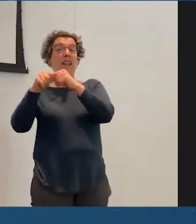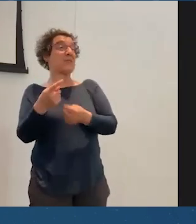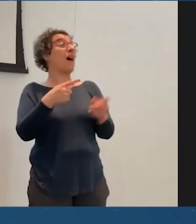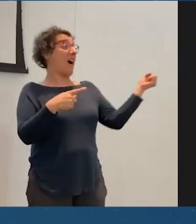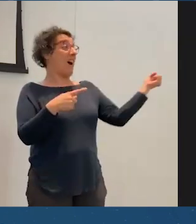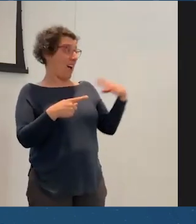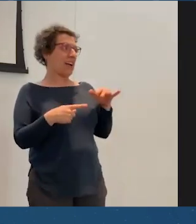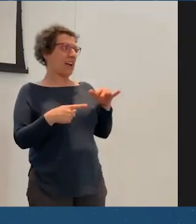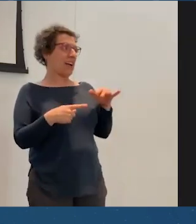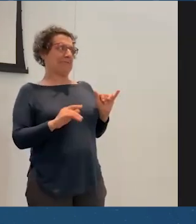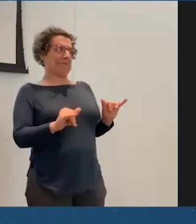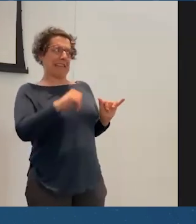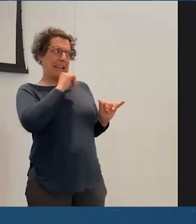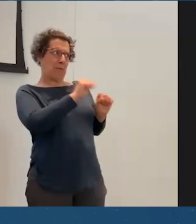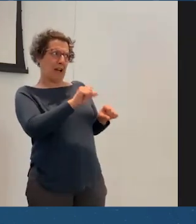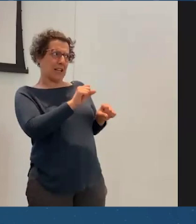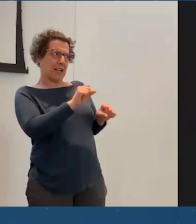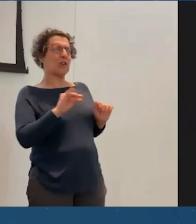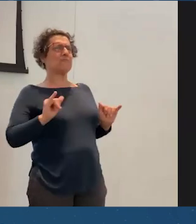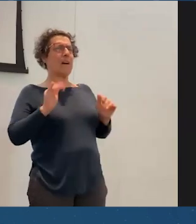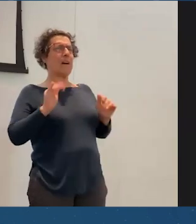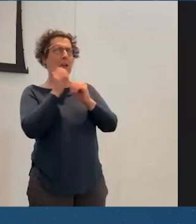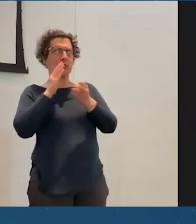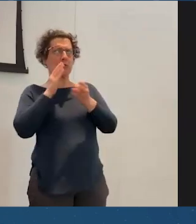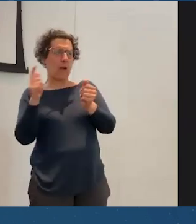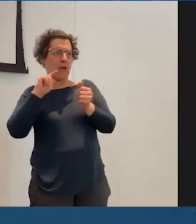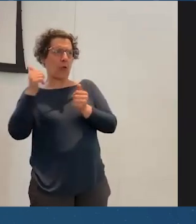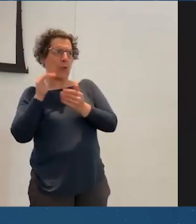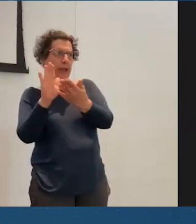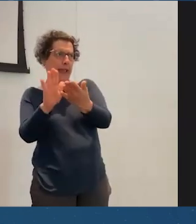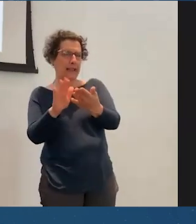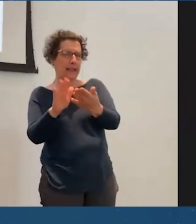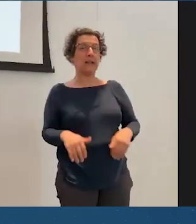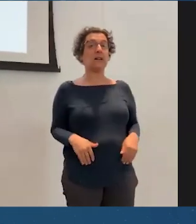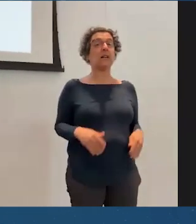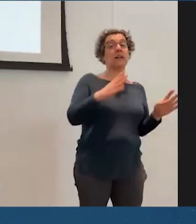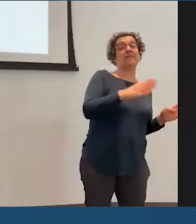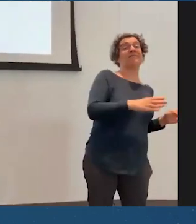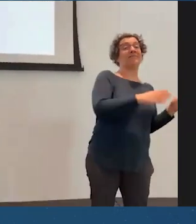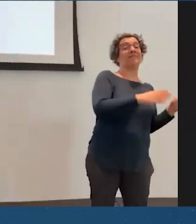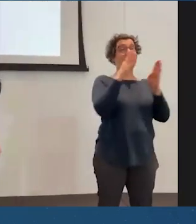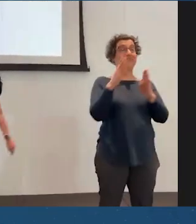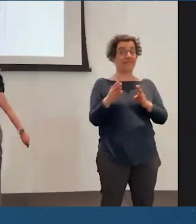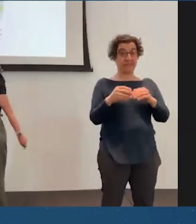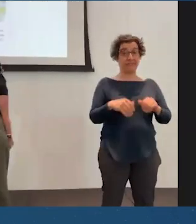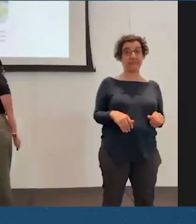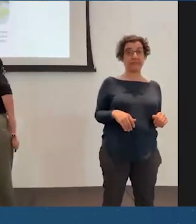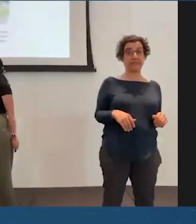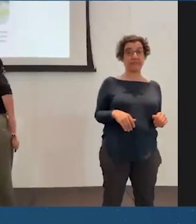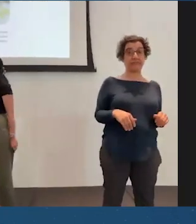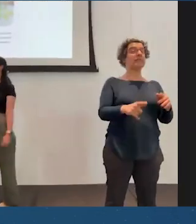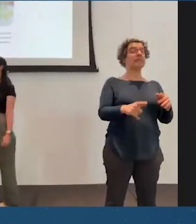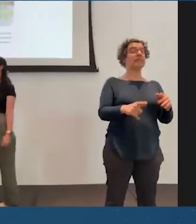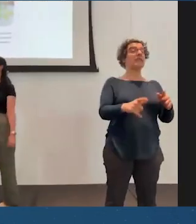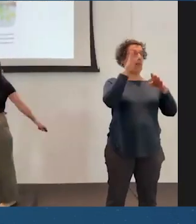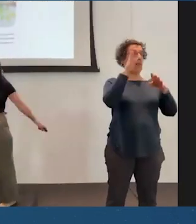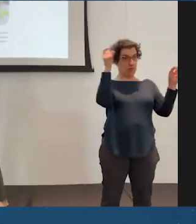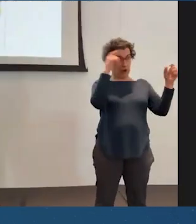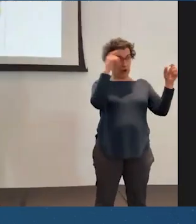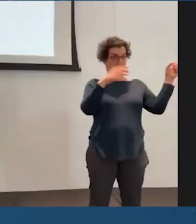but what can we do about that? We move on to building shared values and brainstorming. So at this point, we still have yet